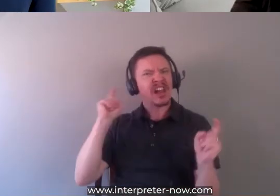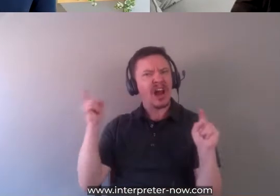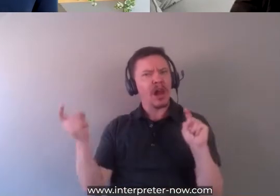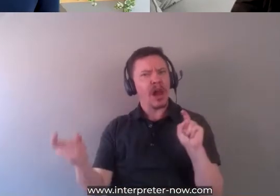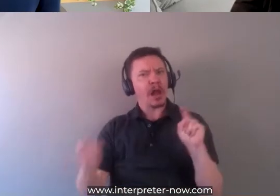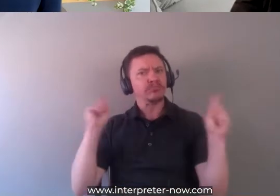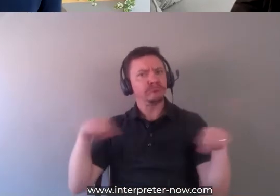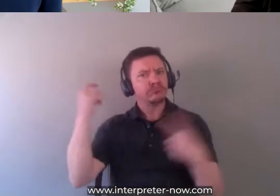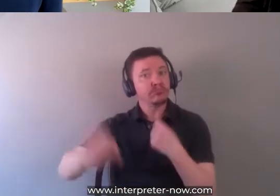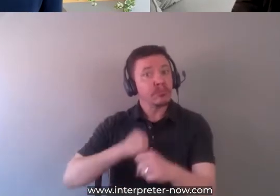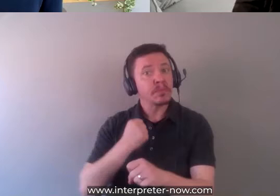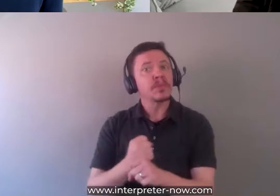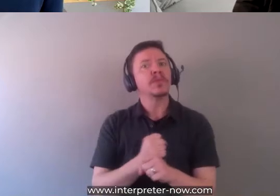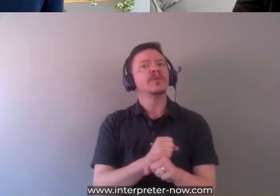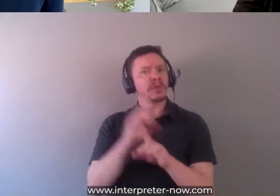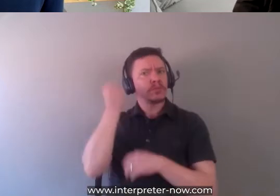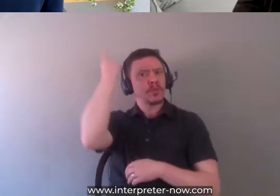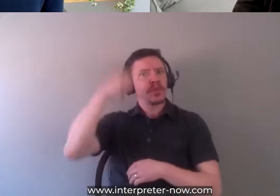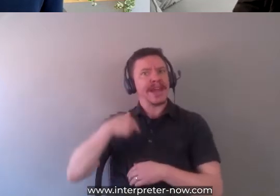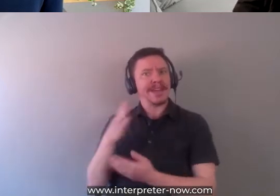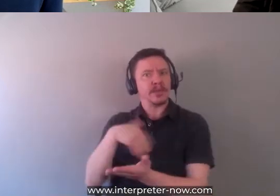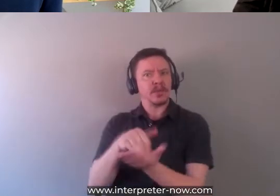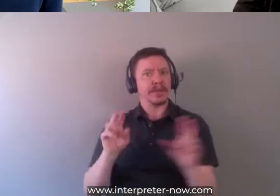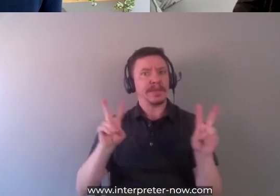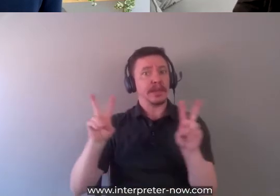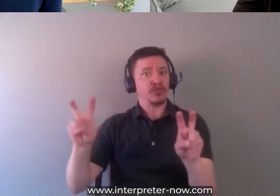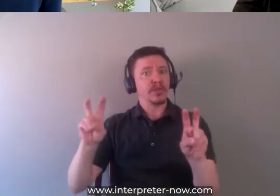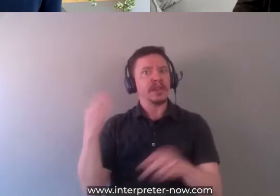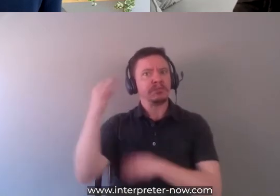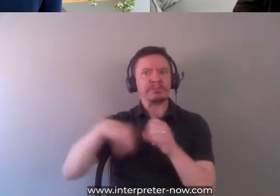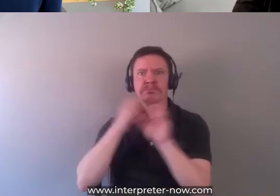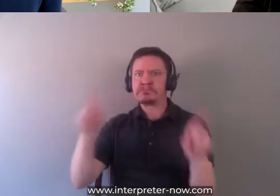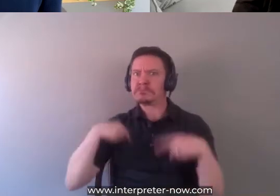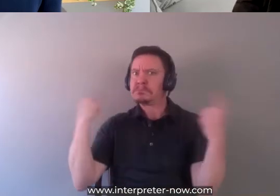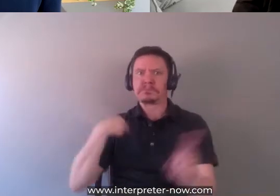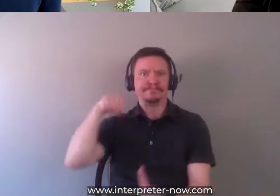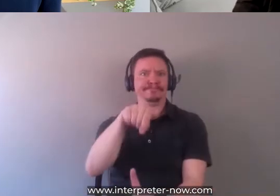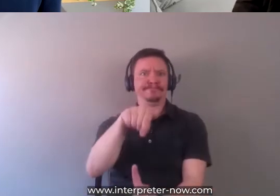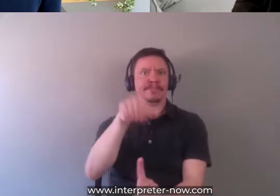years. But that theme has kind of been in my work for 15 years now, ranging from situations